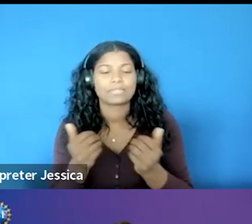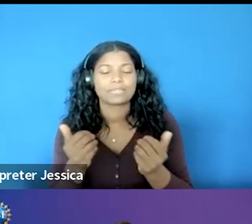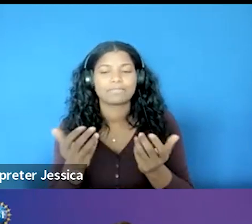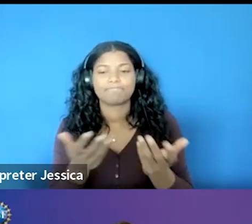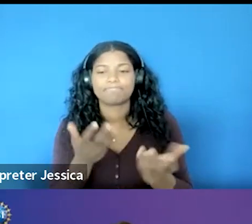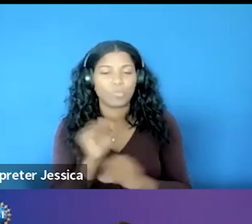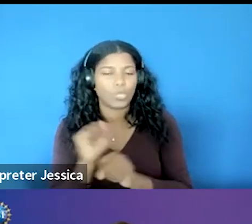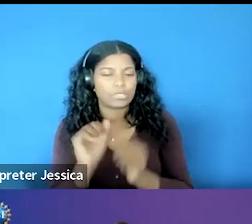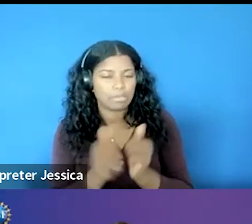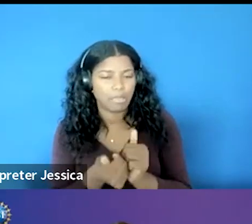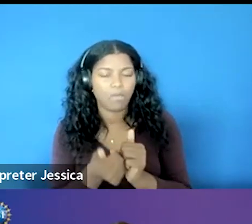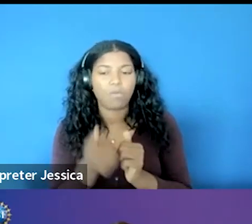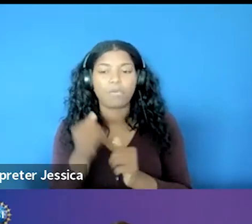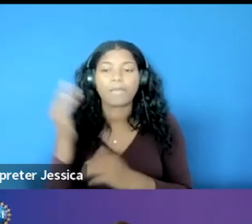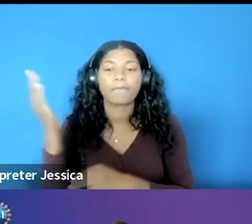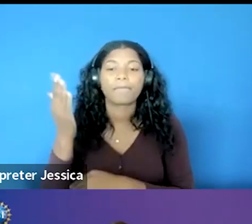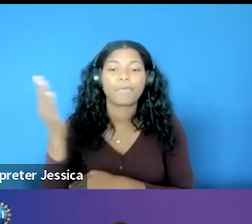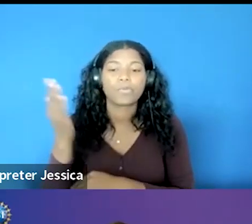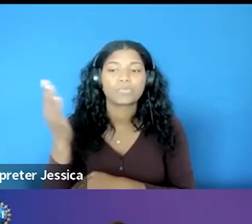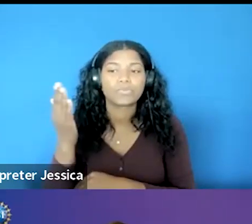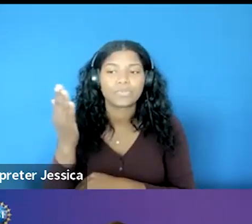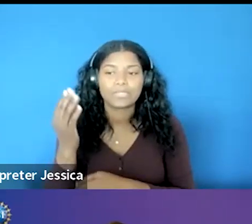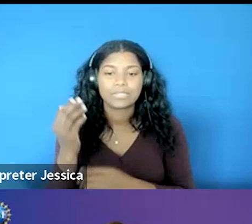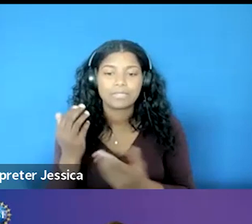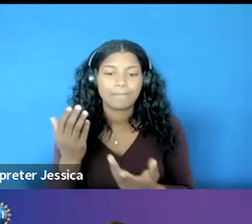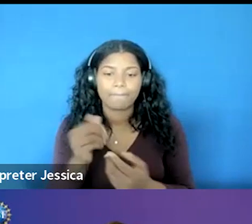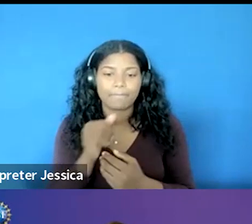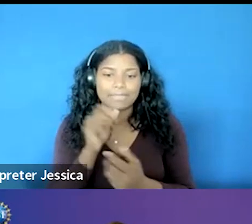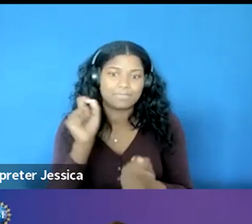because proposals aren't coming in at any particular time.